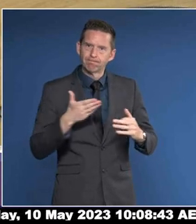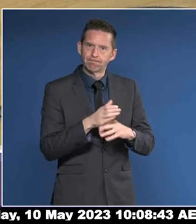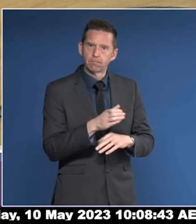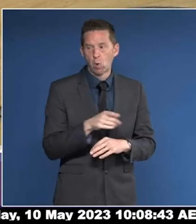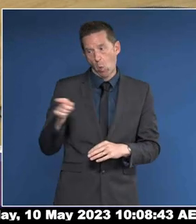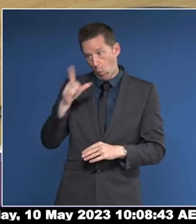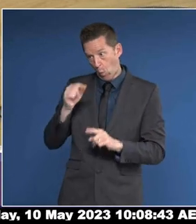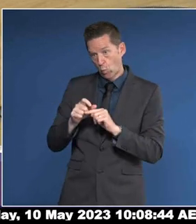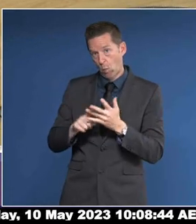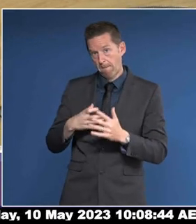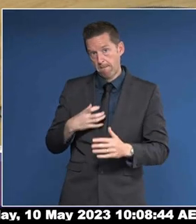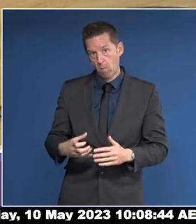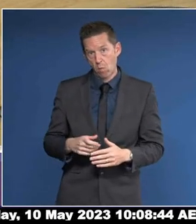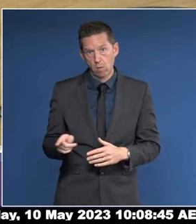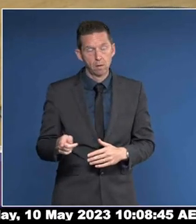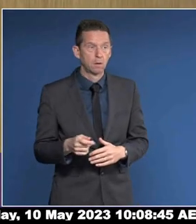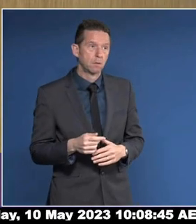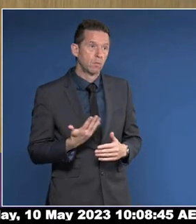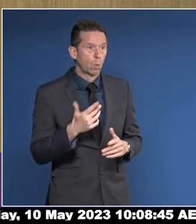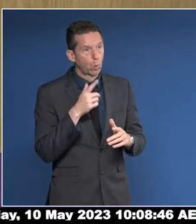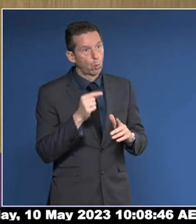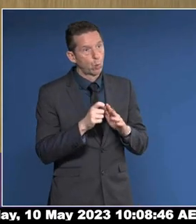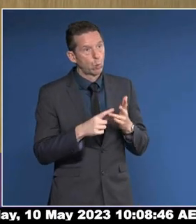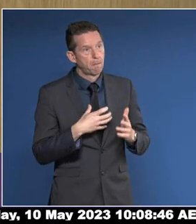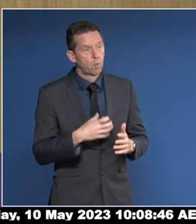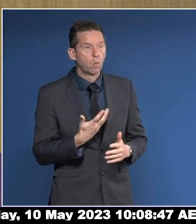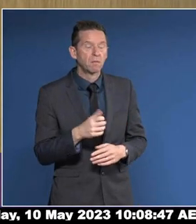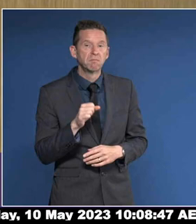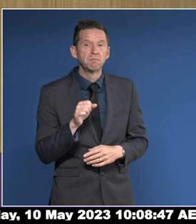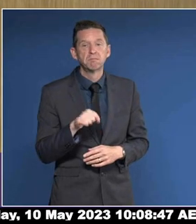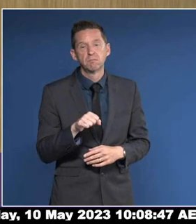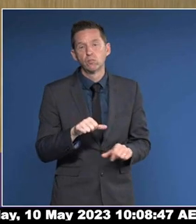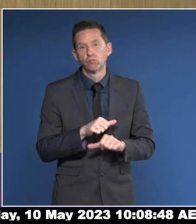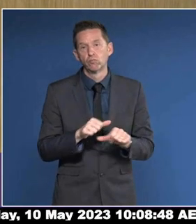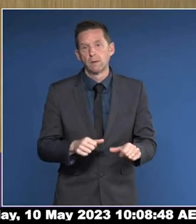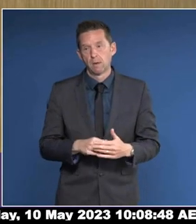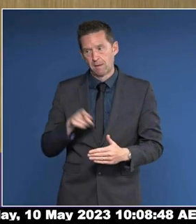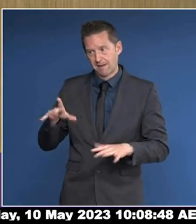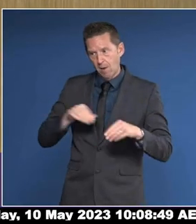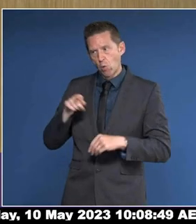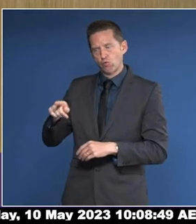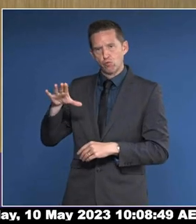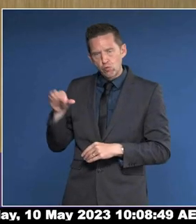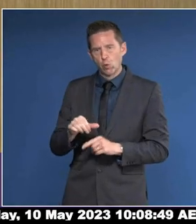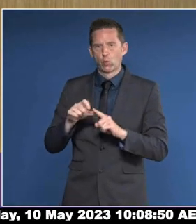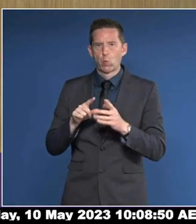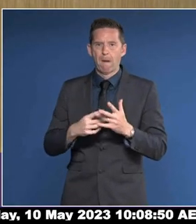Do you accept that? Yes. Right. MS EASTMAN: And do you accept that you should have done more? Yes. Thank you.